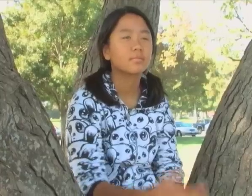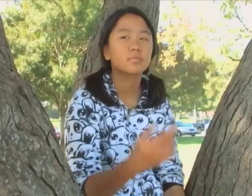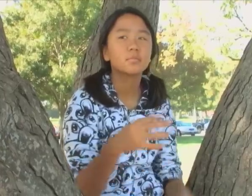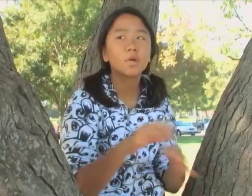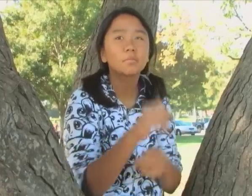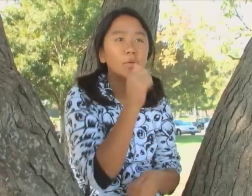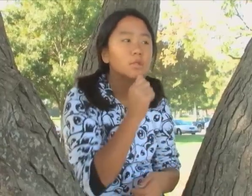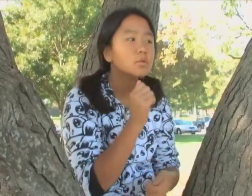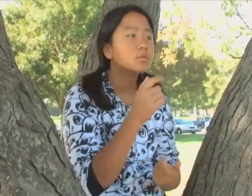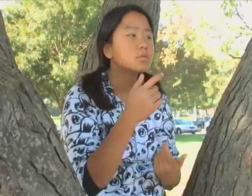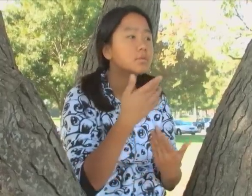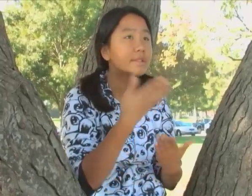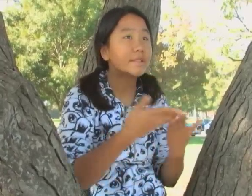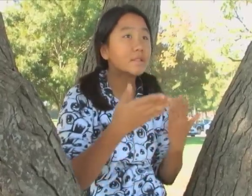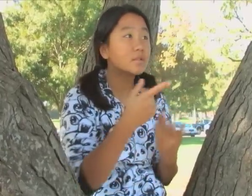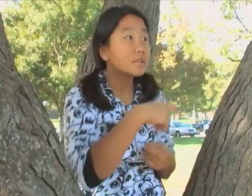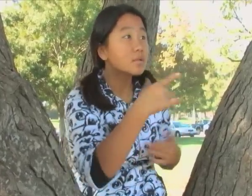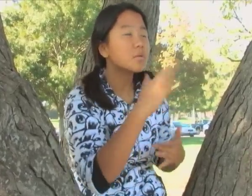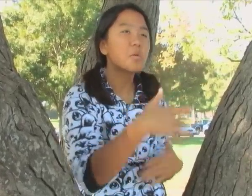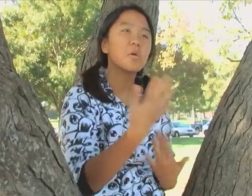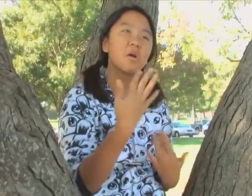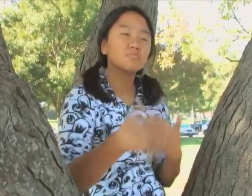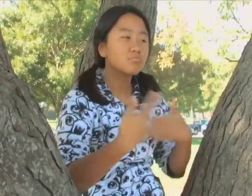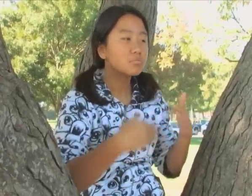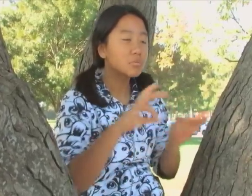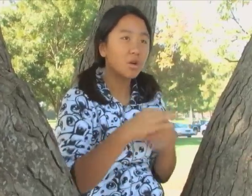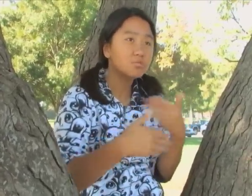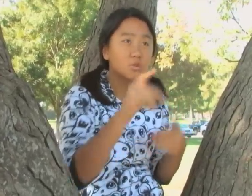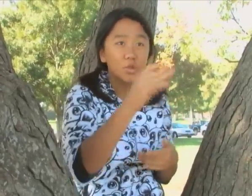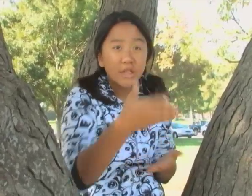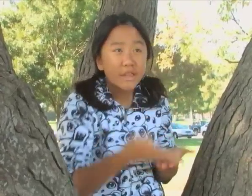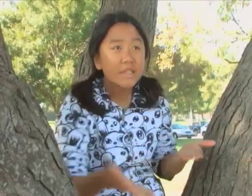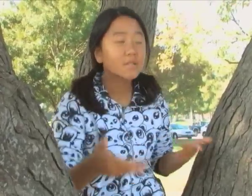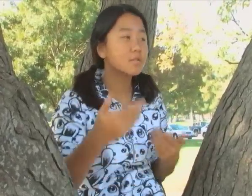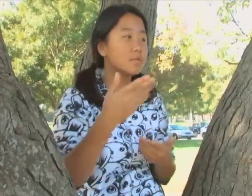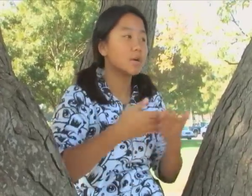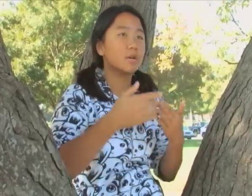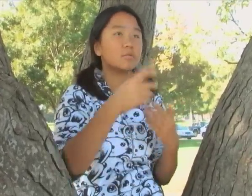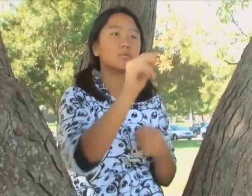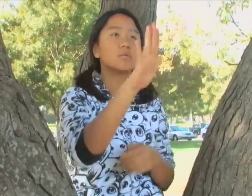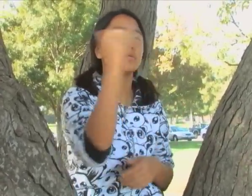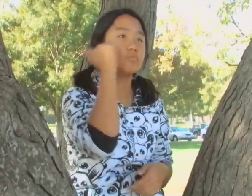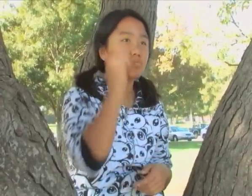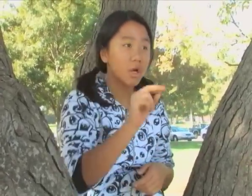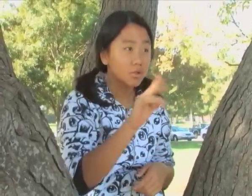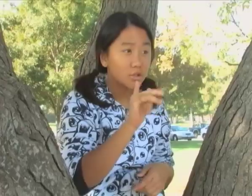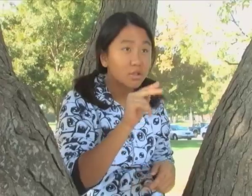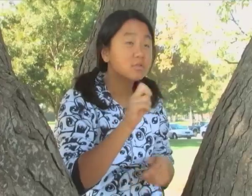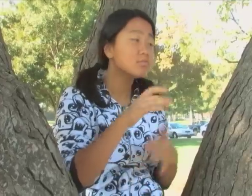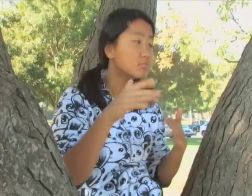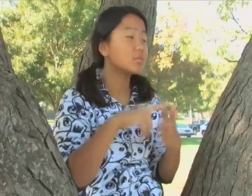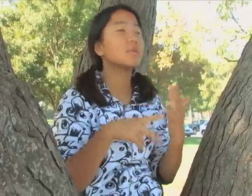THE WAITING WILL GO MUCH EASIER IF I HAVE SOMETHING TO DO. IF I KEEP TO MY DAILY ROUTINE